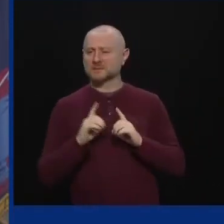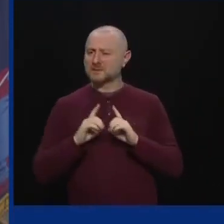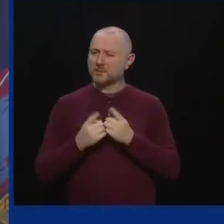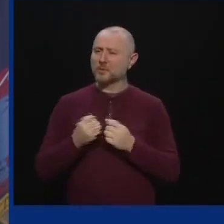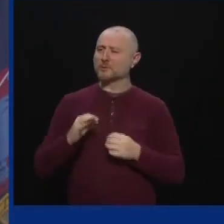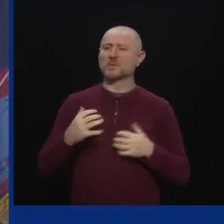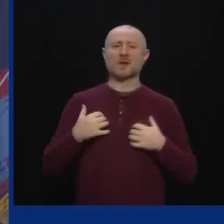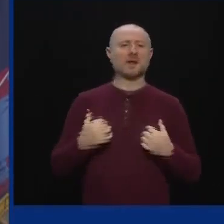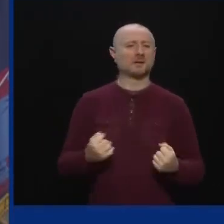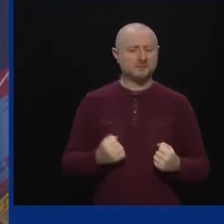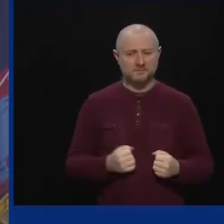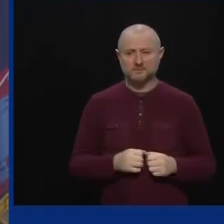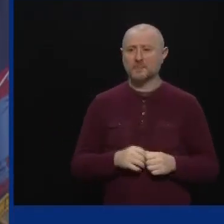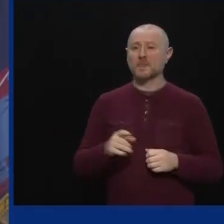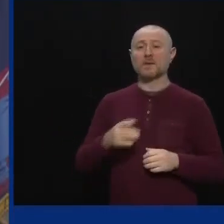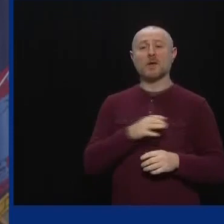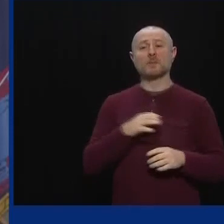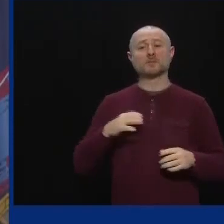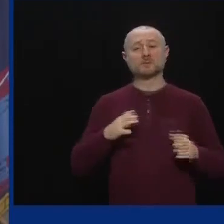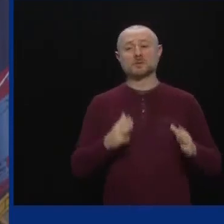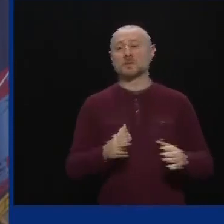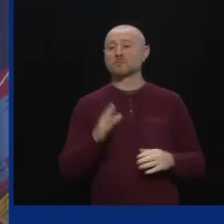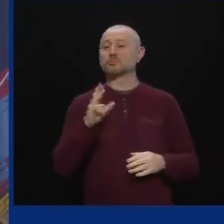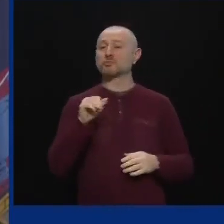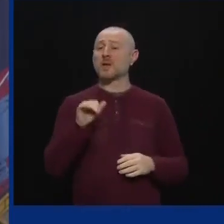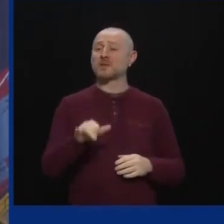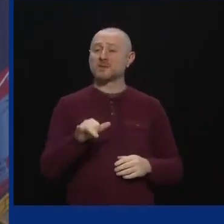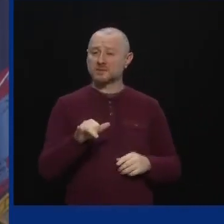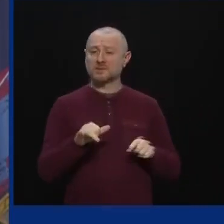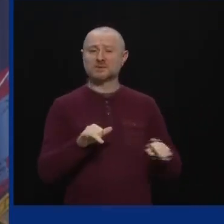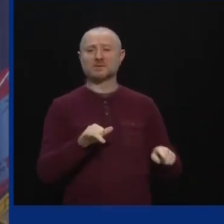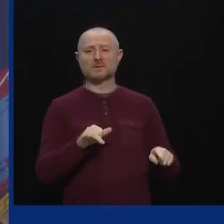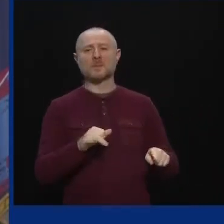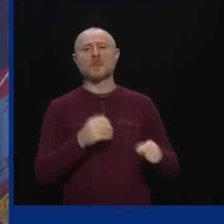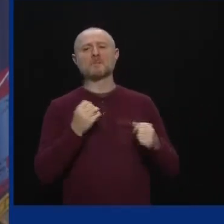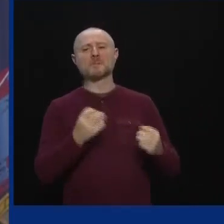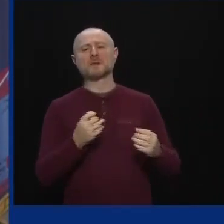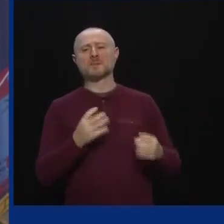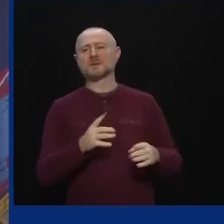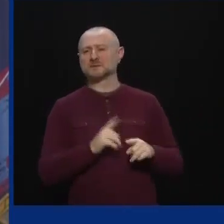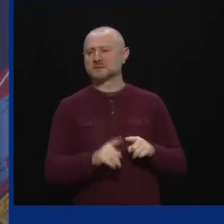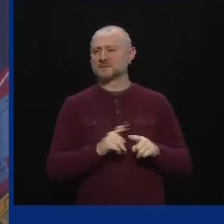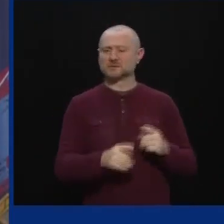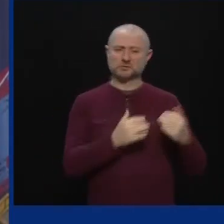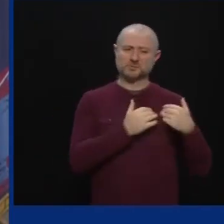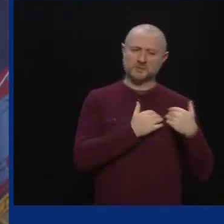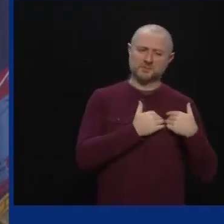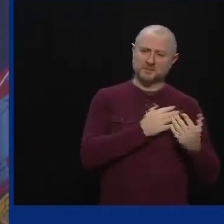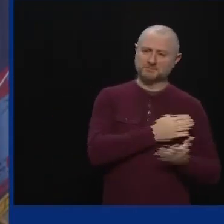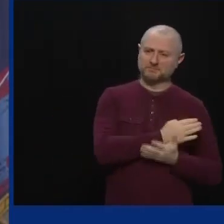SOMEONE WHO GIVES ME TREMENDOUS COMFORT AND CONFIDENCE TO KNOW WE HAVE HER AT THE HELM OF OUR